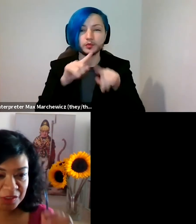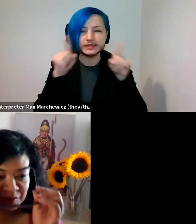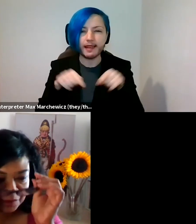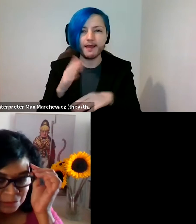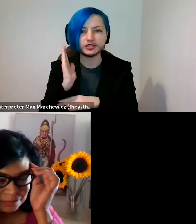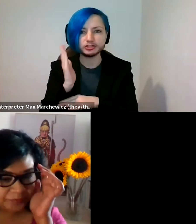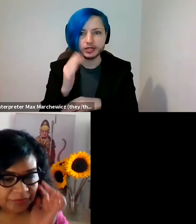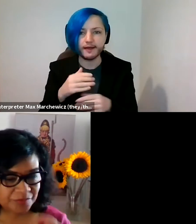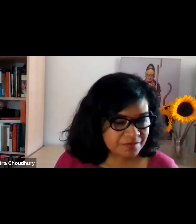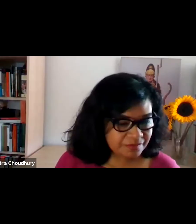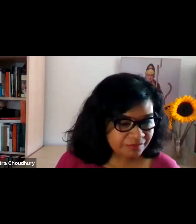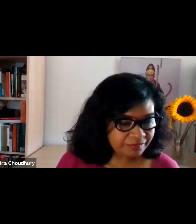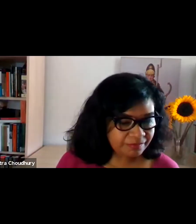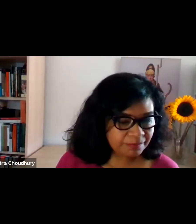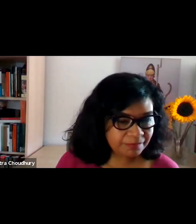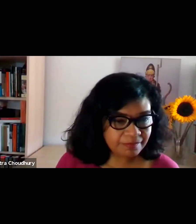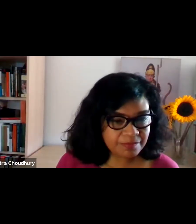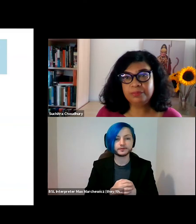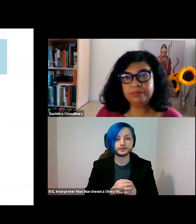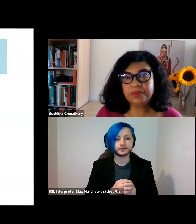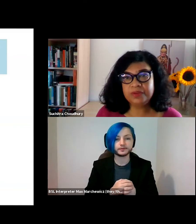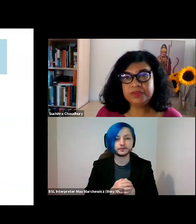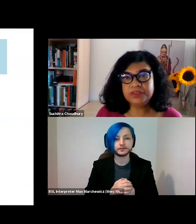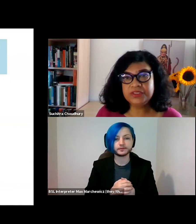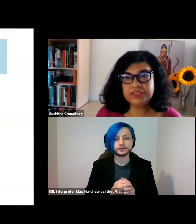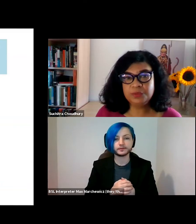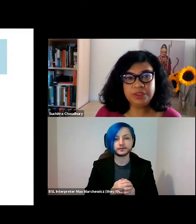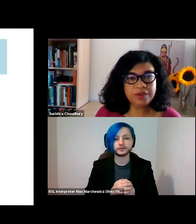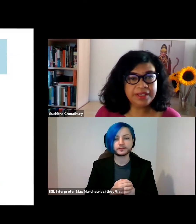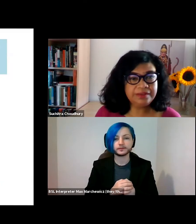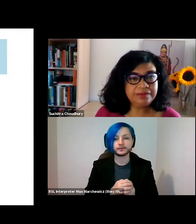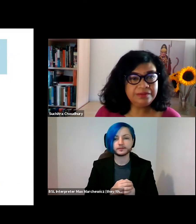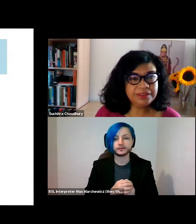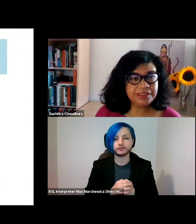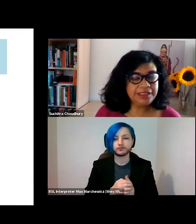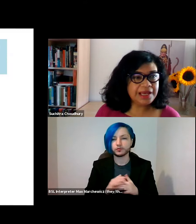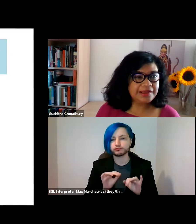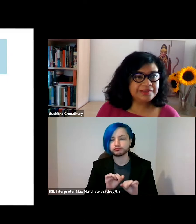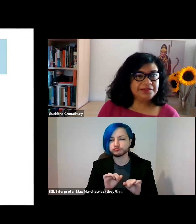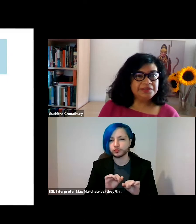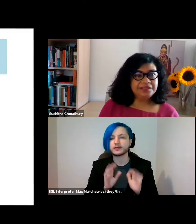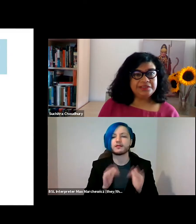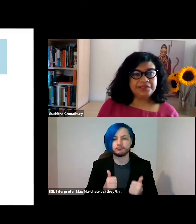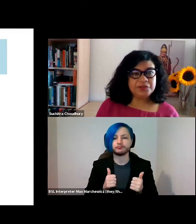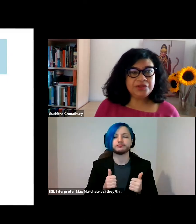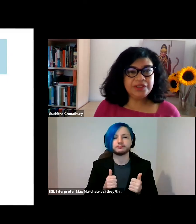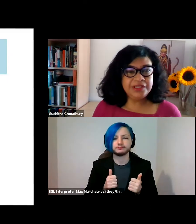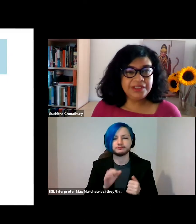So here we go, just a wee while. Yes, there it is our talk,